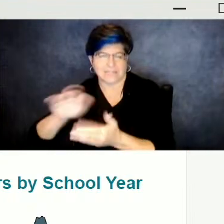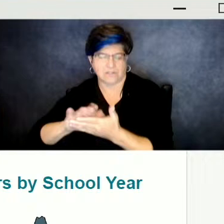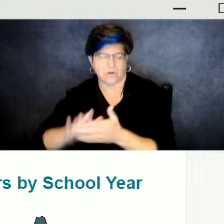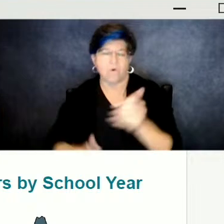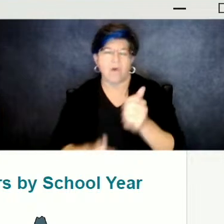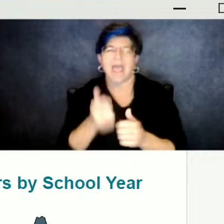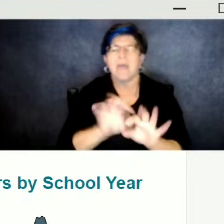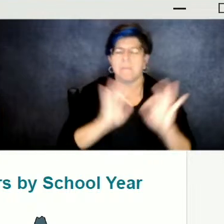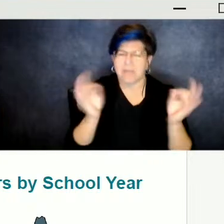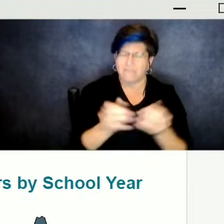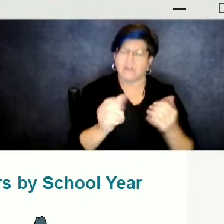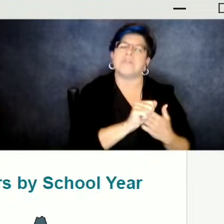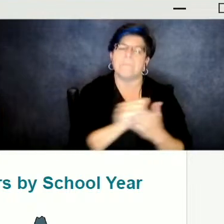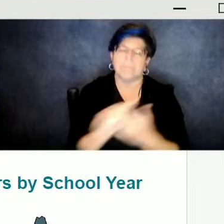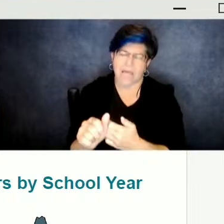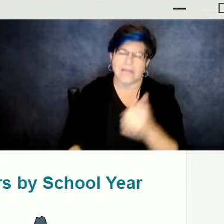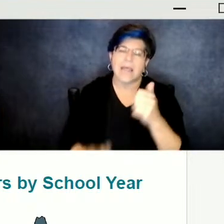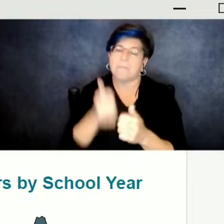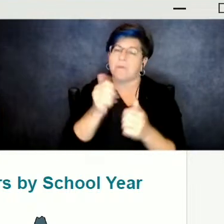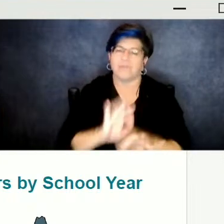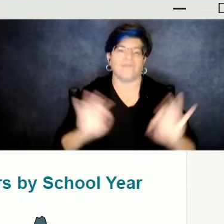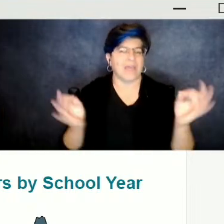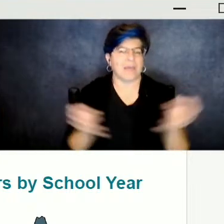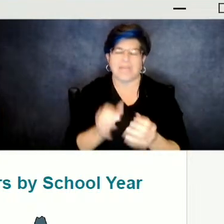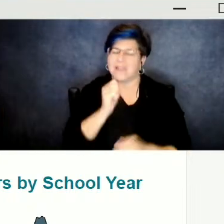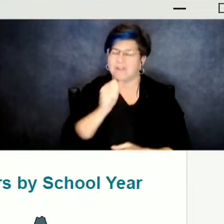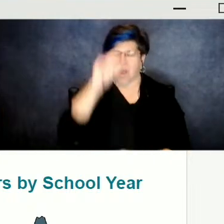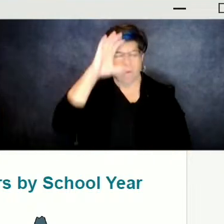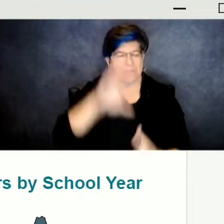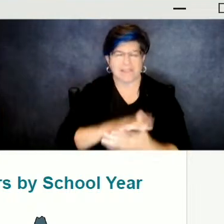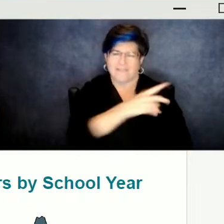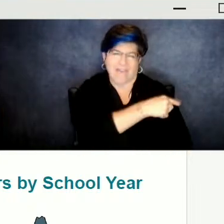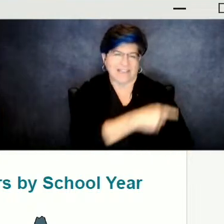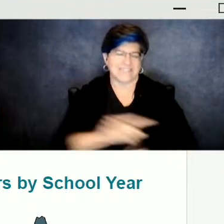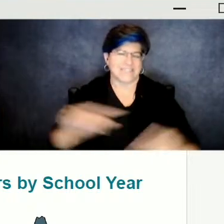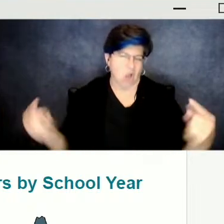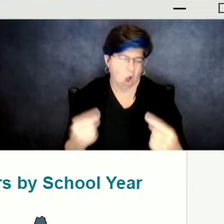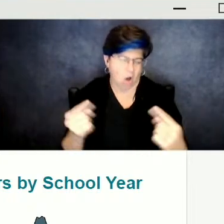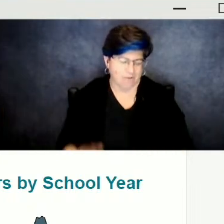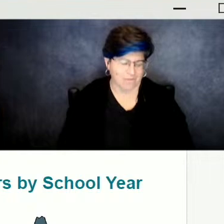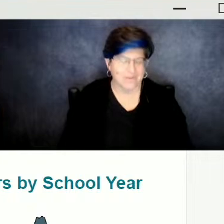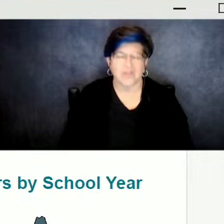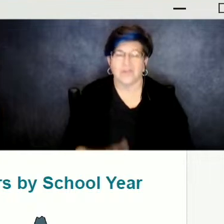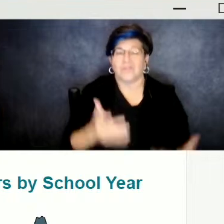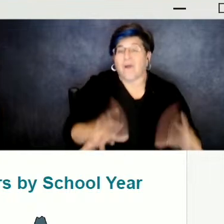NUMBER OF KIDS THAT WE HAVE IN SCHOOLS AND MOST FAMILIES ARE